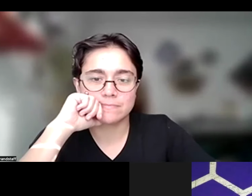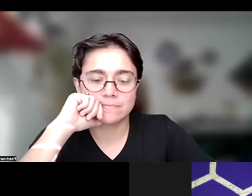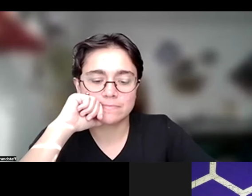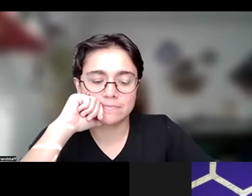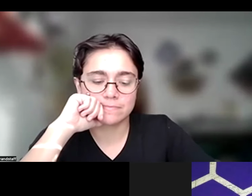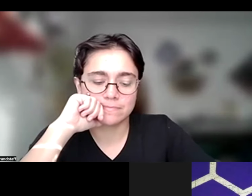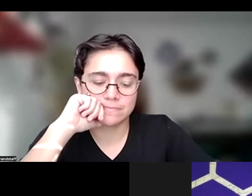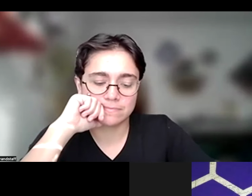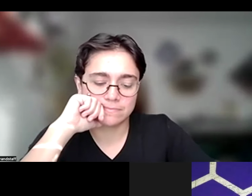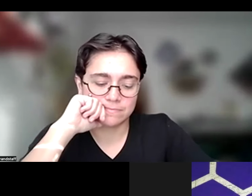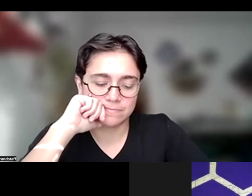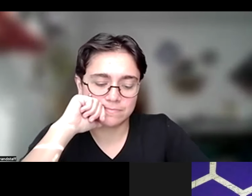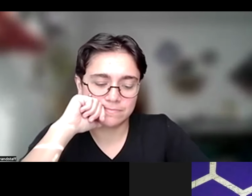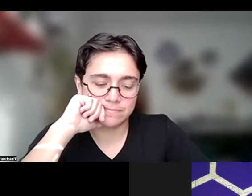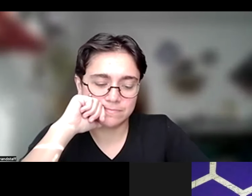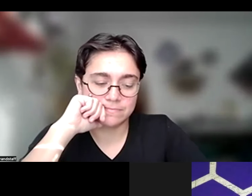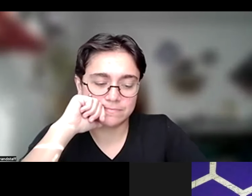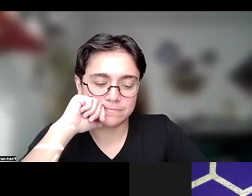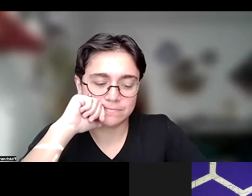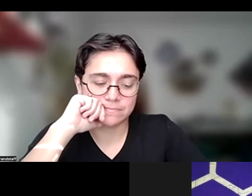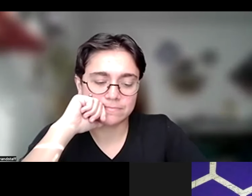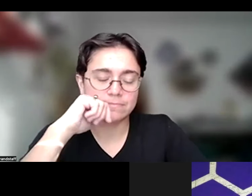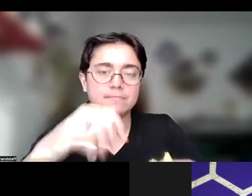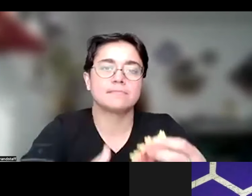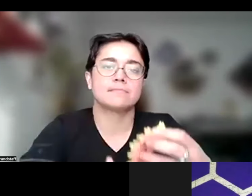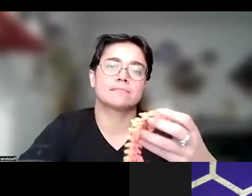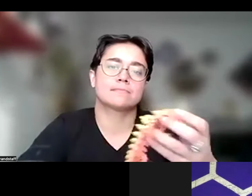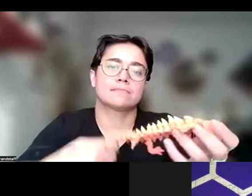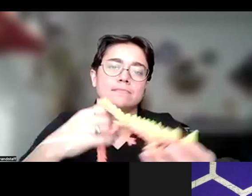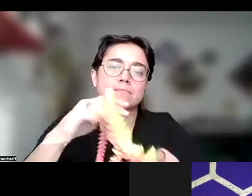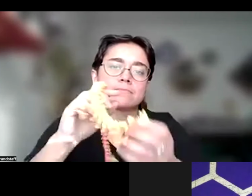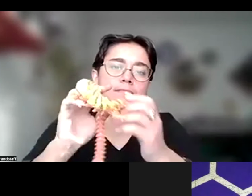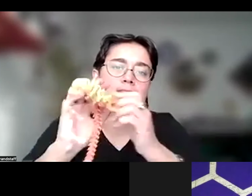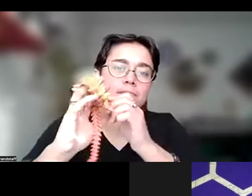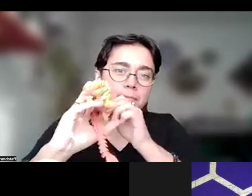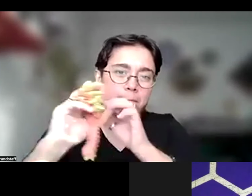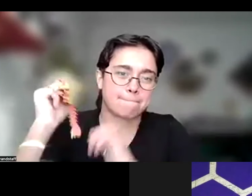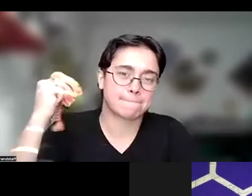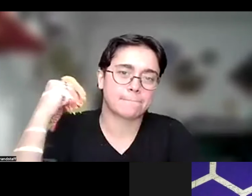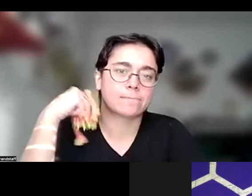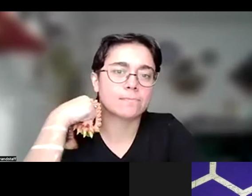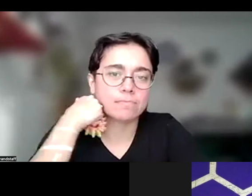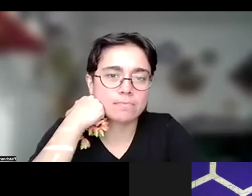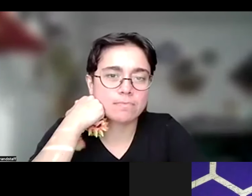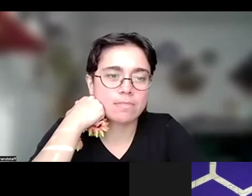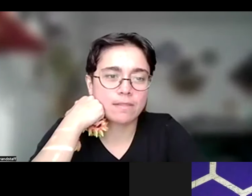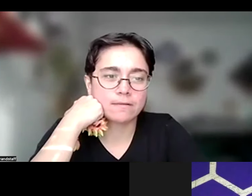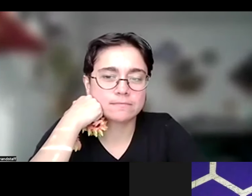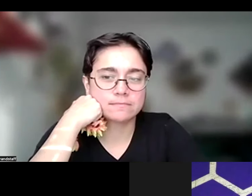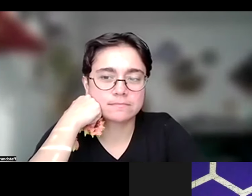You have someone whose whole job is making things are in plain language